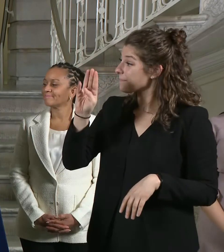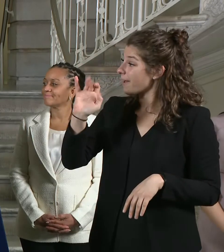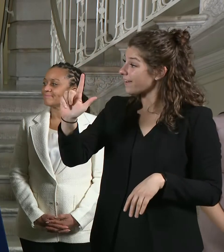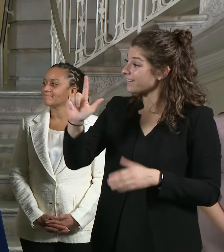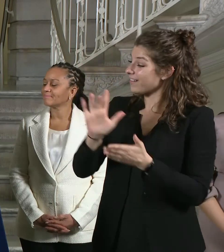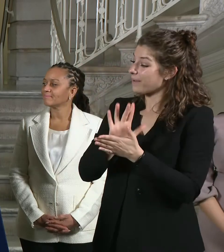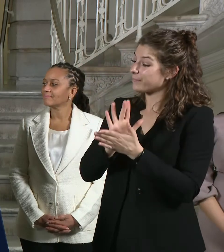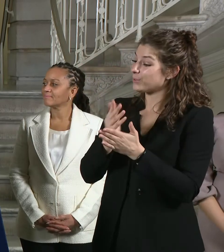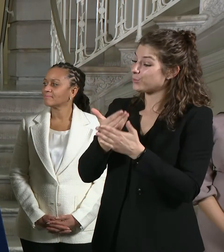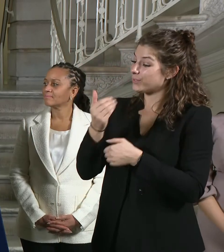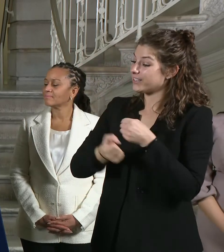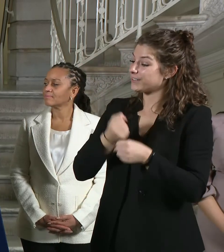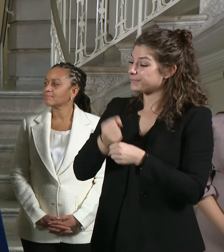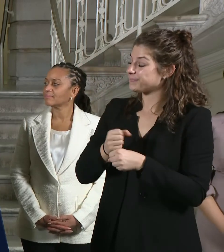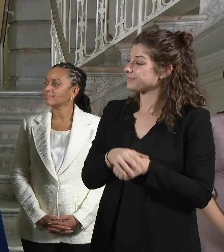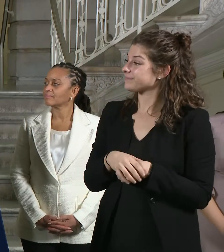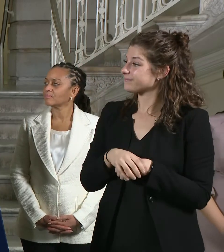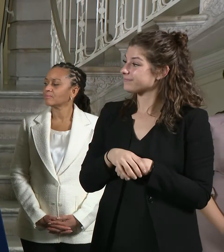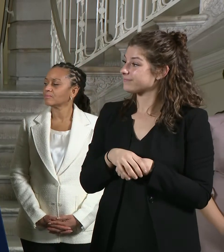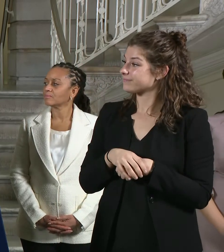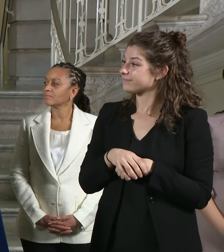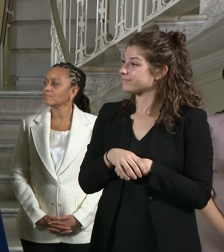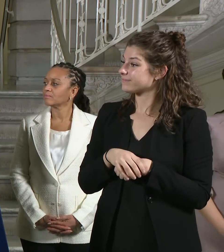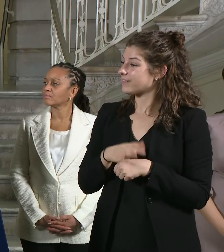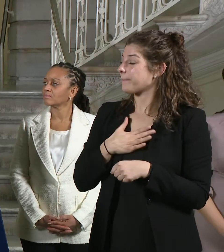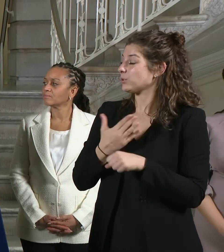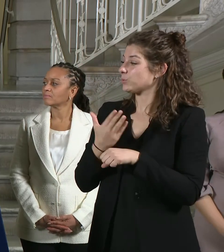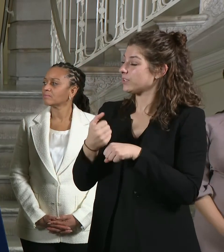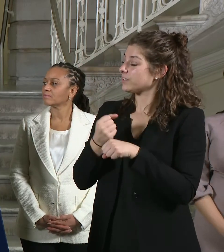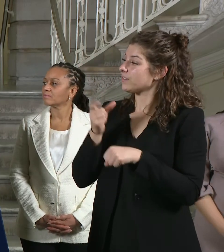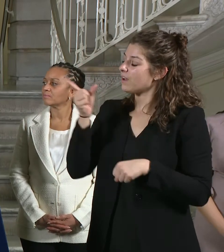SPENDING THAT WE HAVE TO DO.